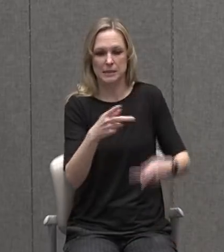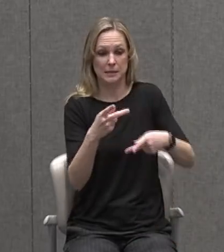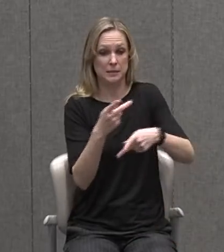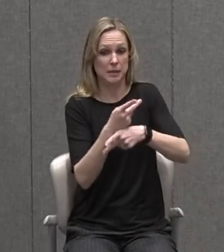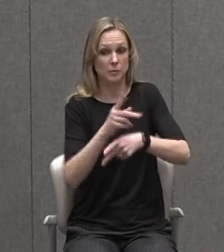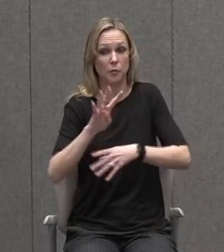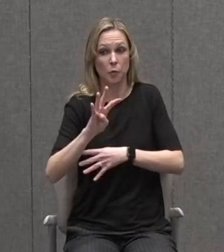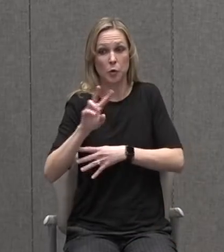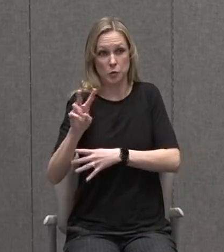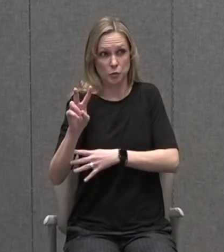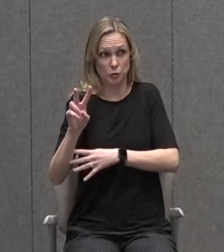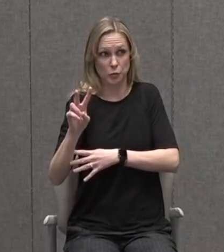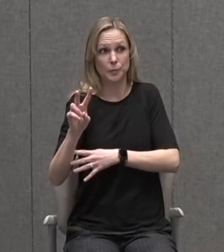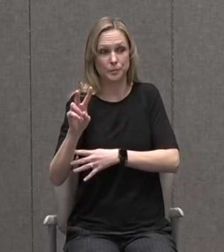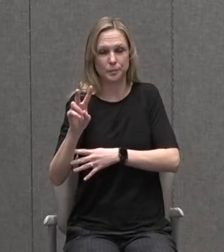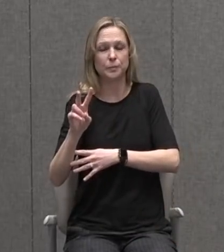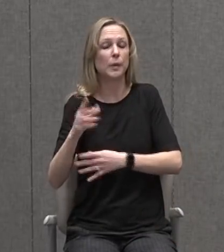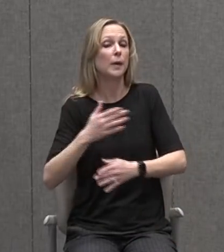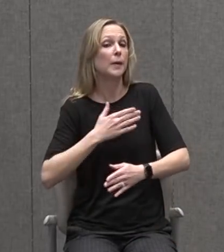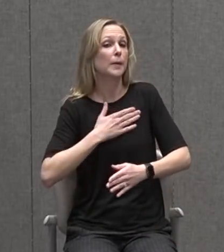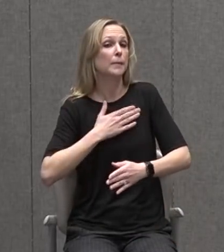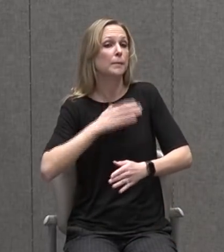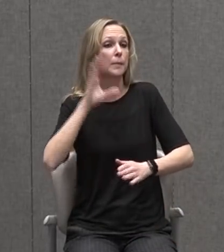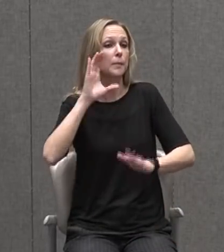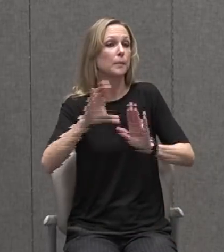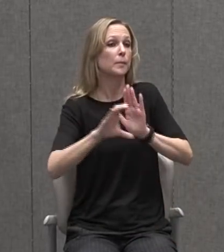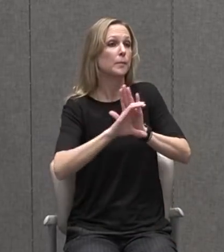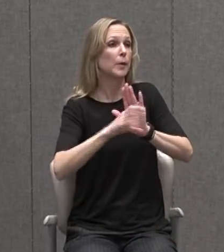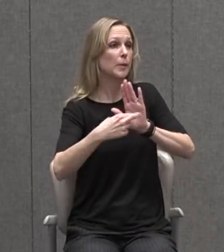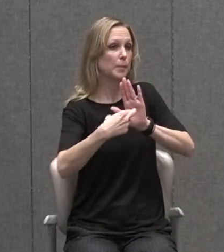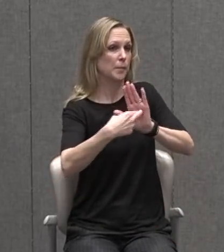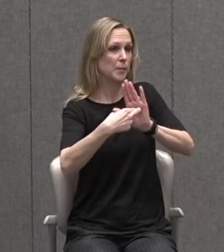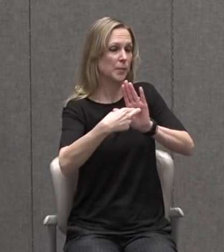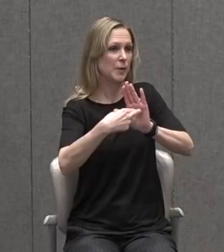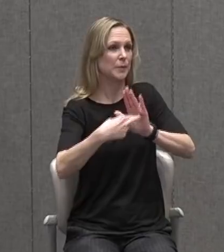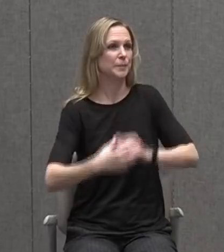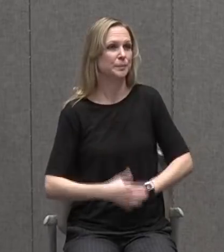And here's a pictorial representation of it, my area model.